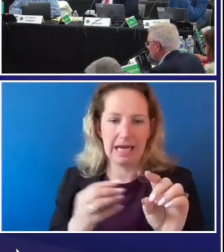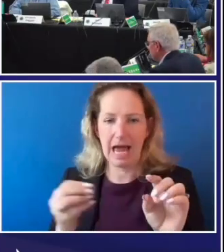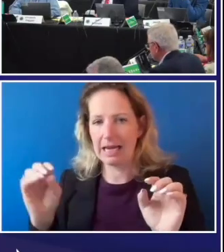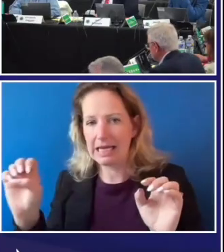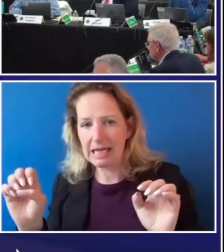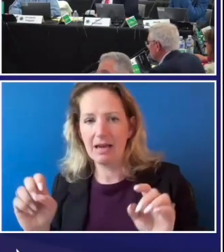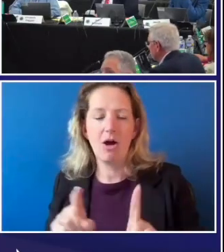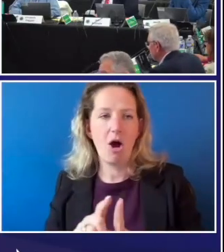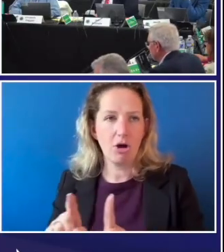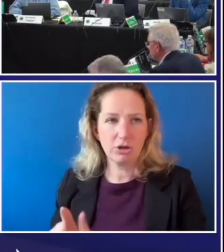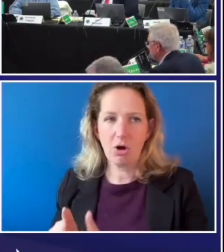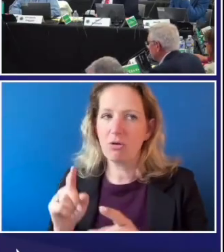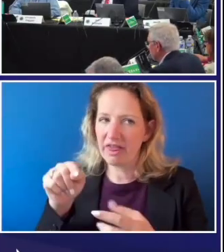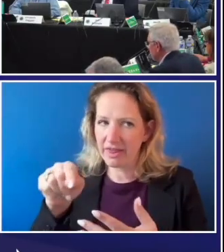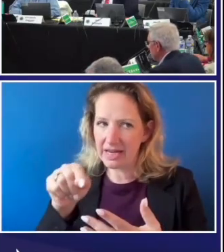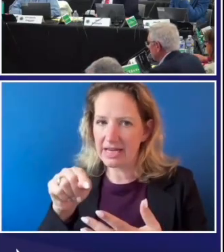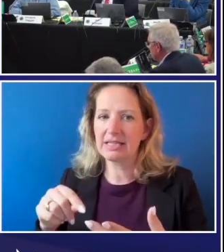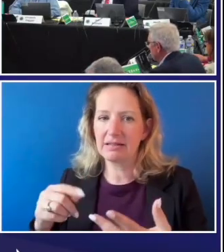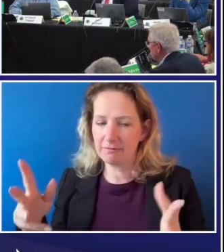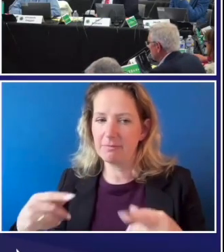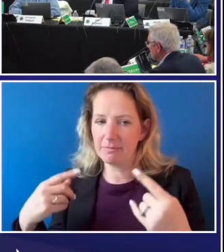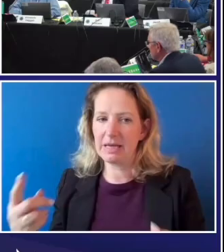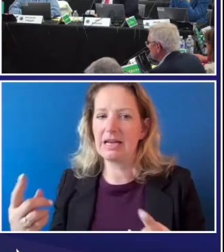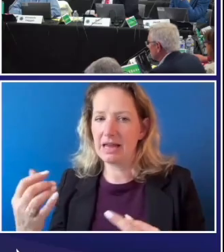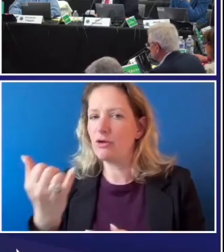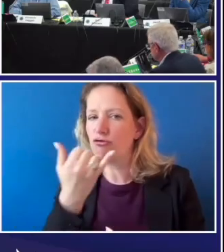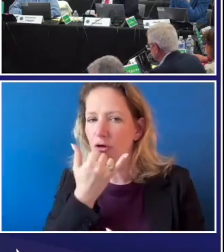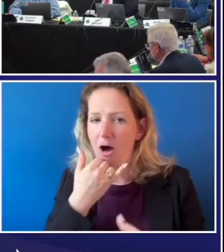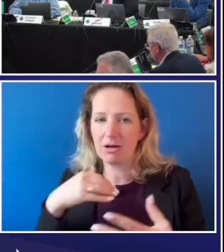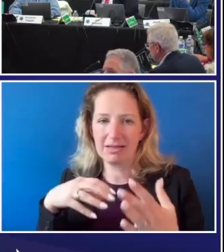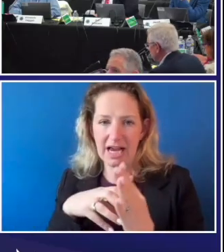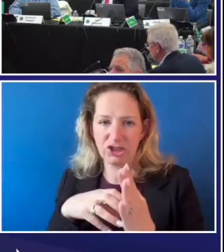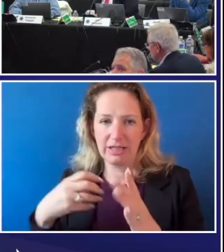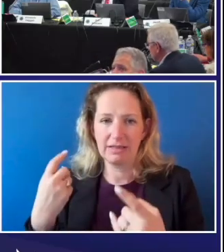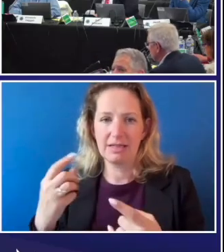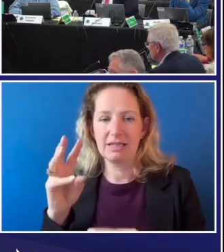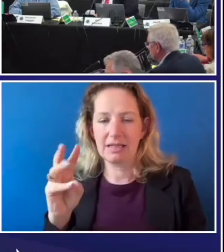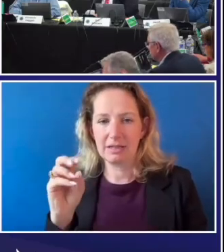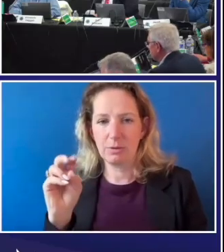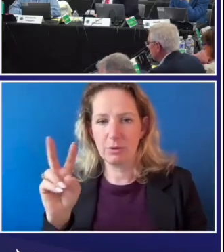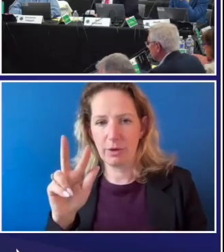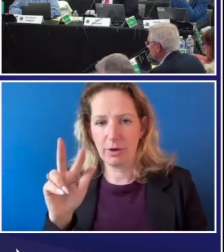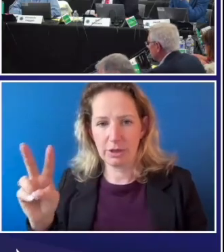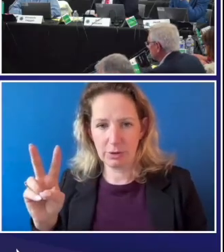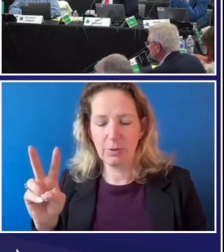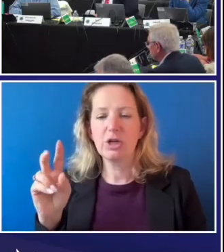these actually would have been in the wrong section as they're in 60232 as they should have been in 60231.